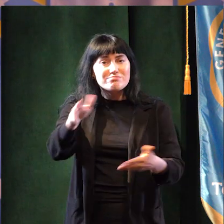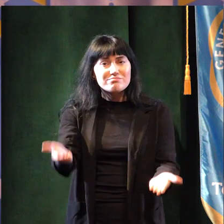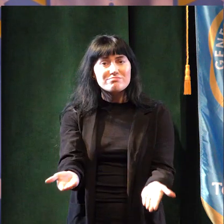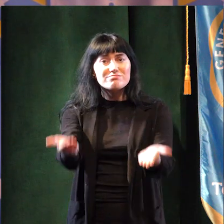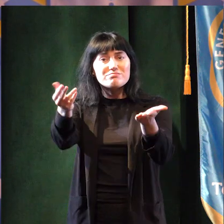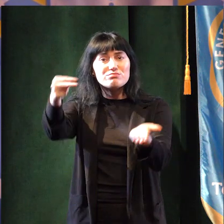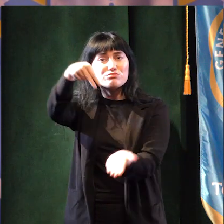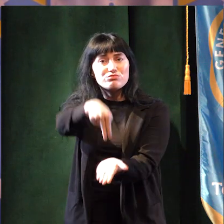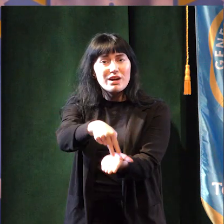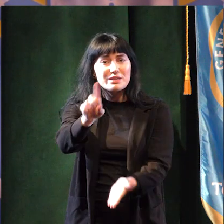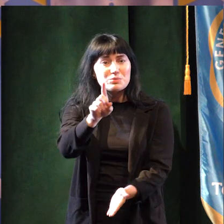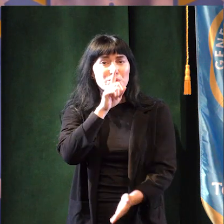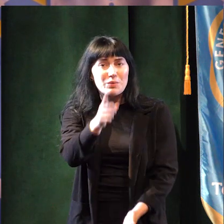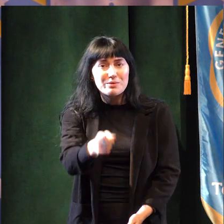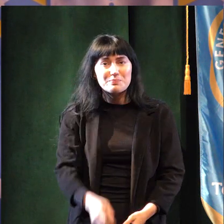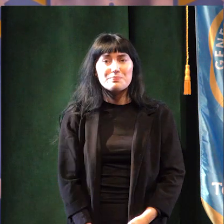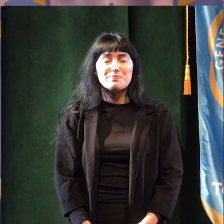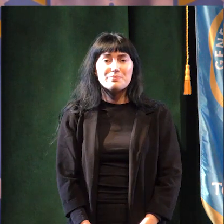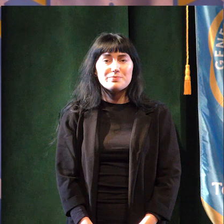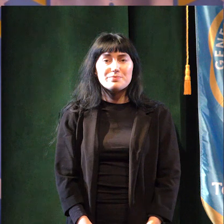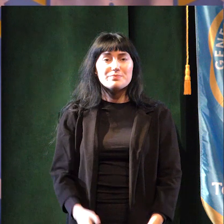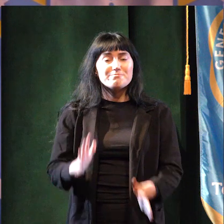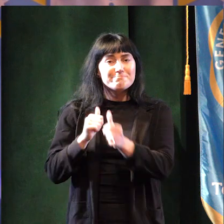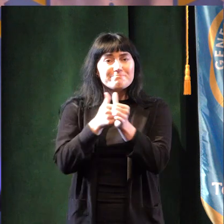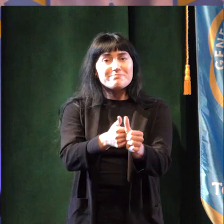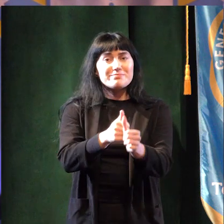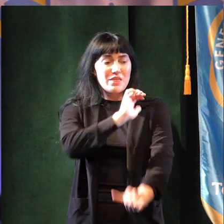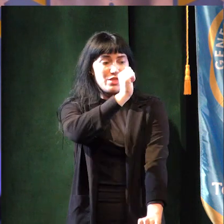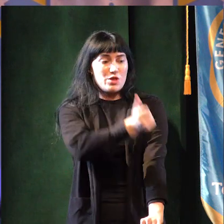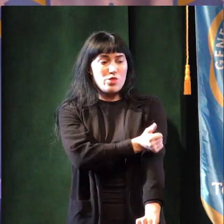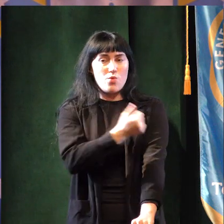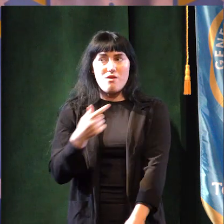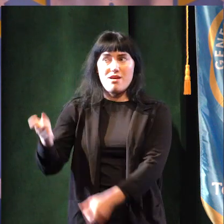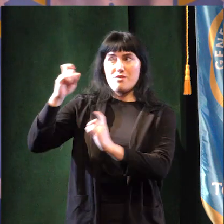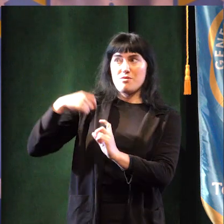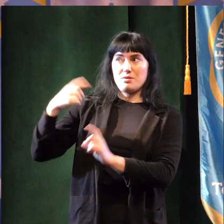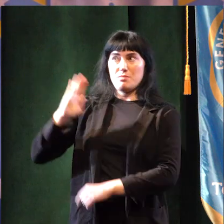all rise wherever you are in accordance with the authority vested in me by the